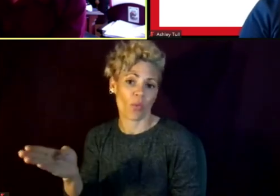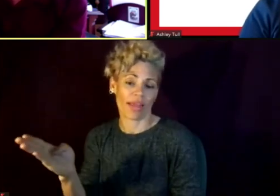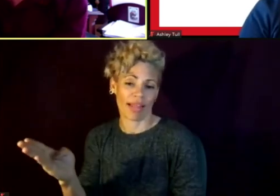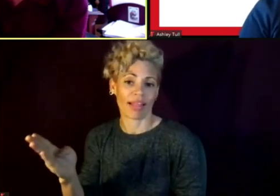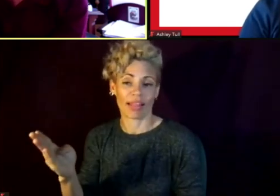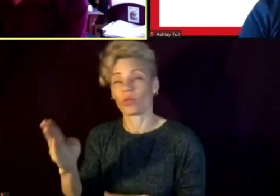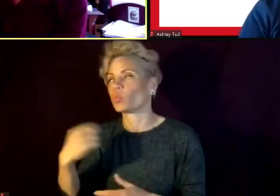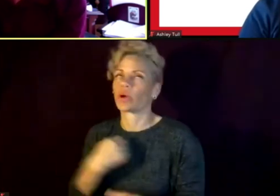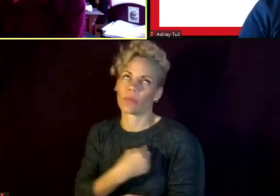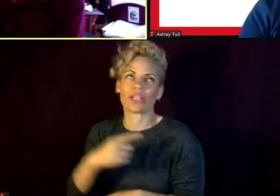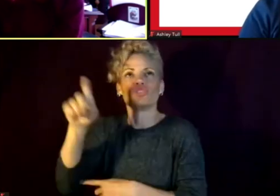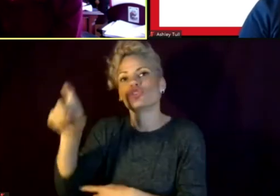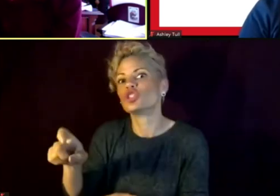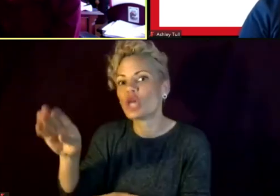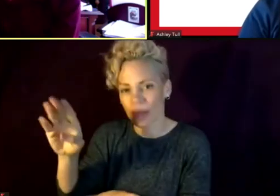or should be treated just like everybody.